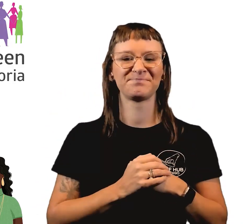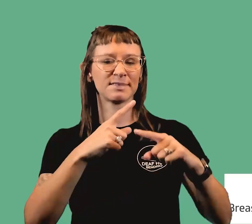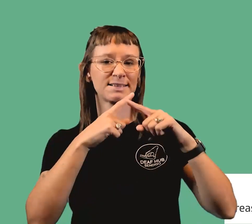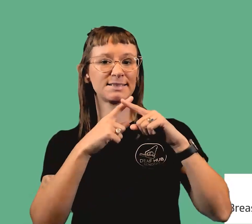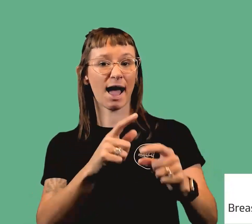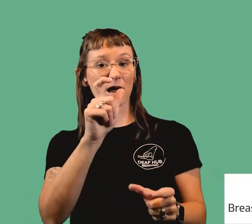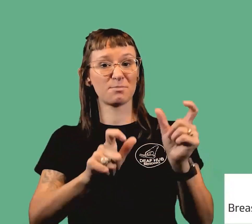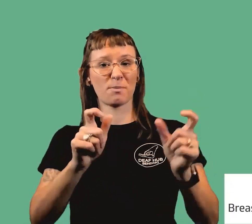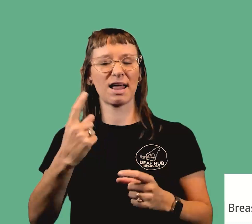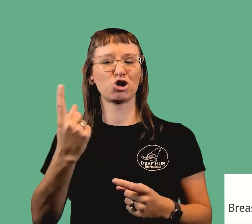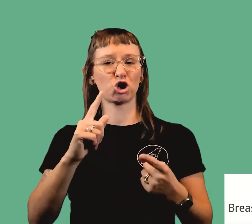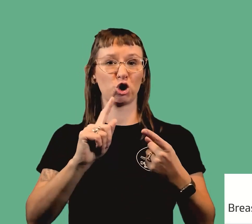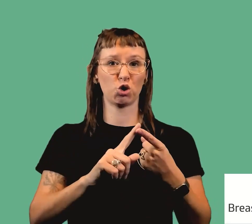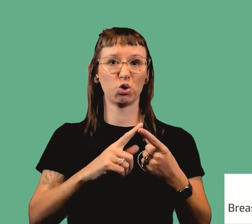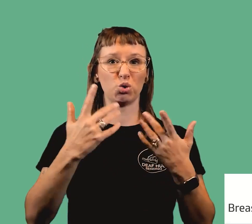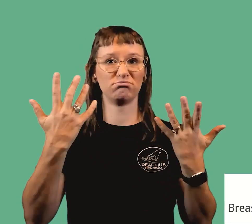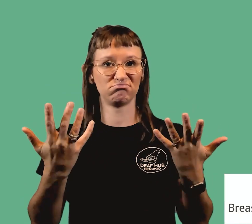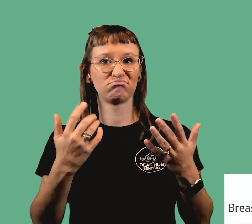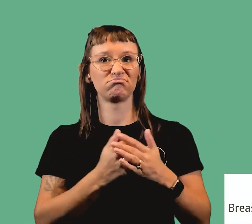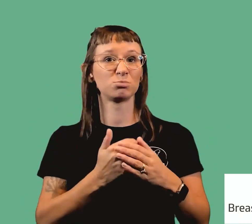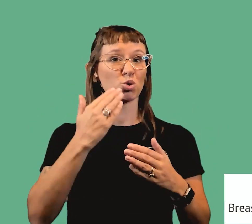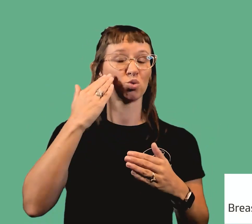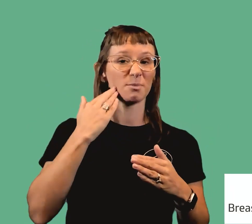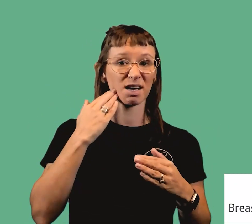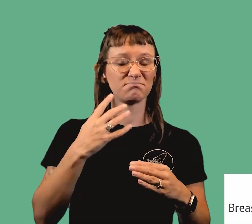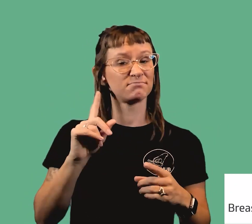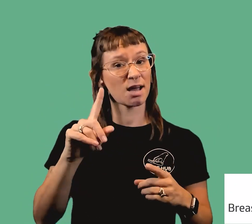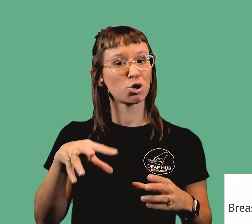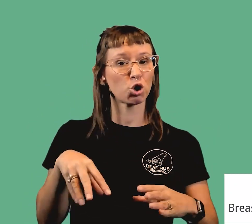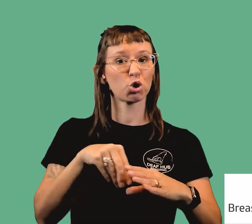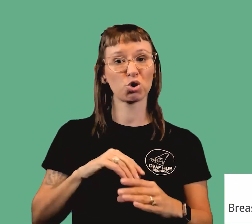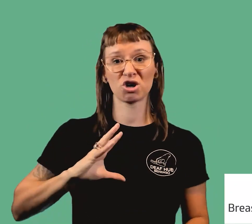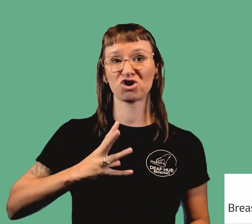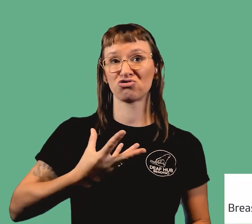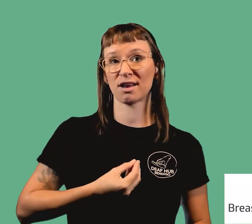Our program: The target population is women including trans women,